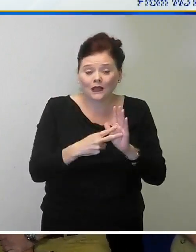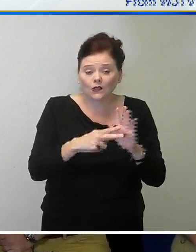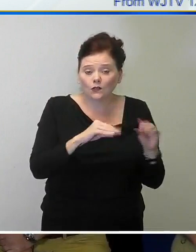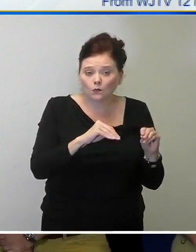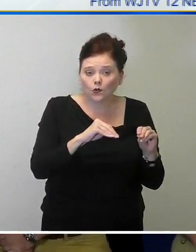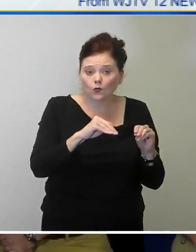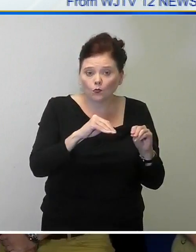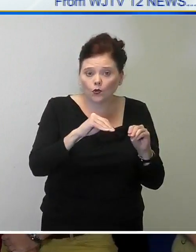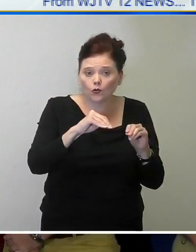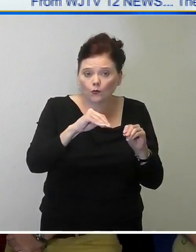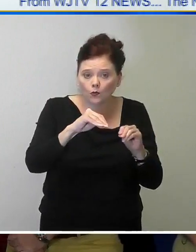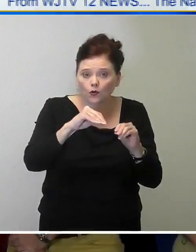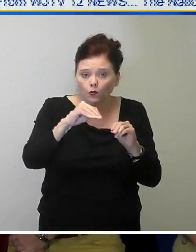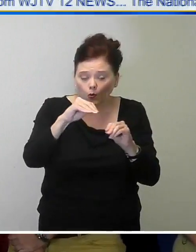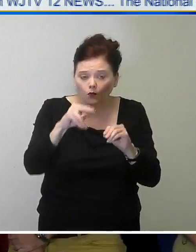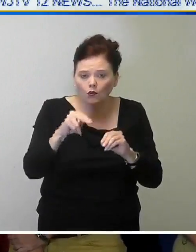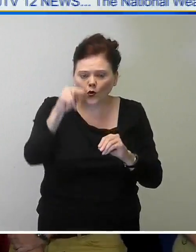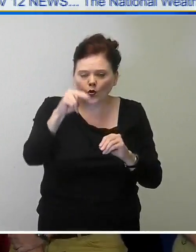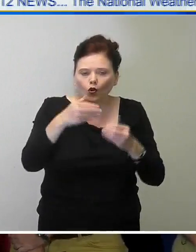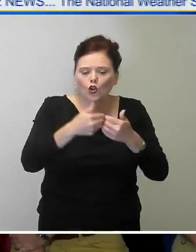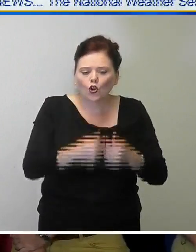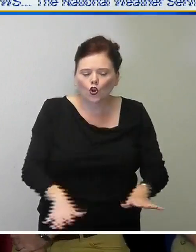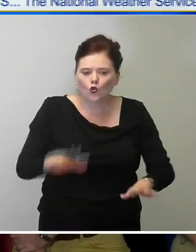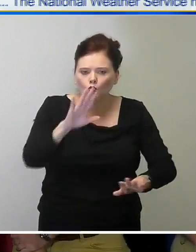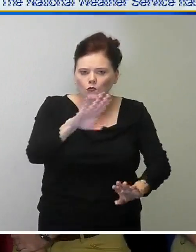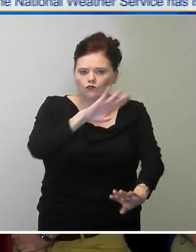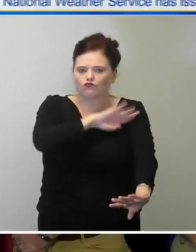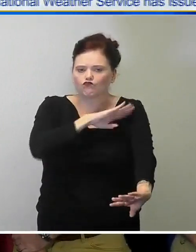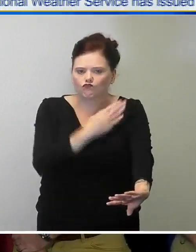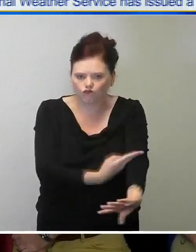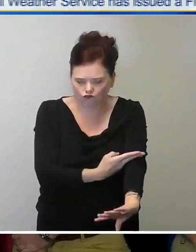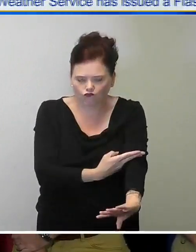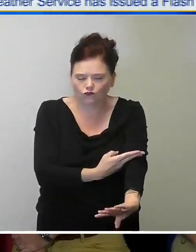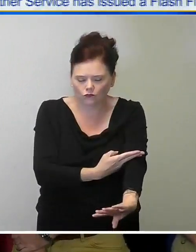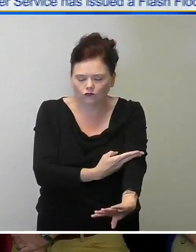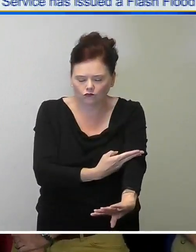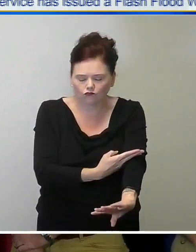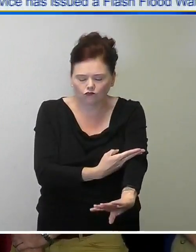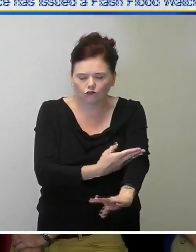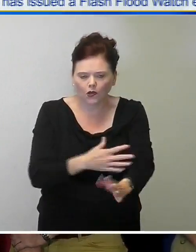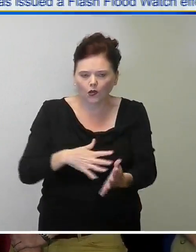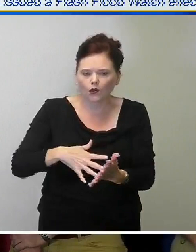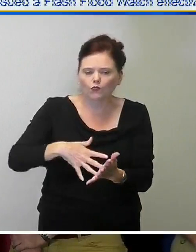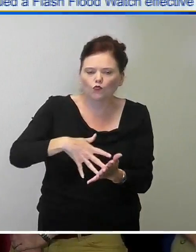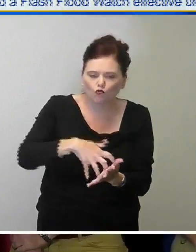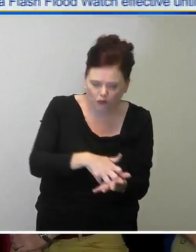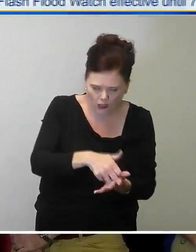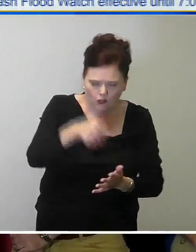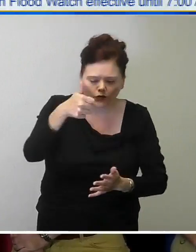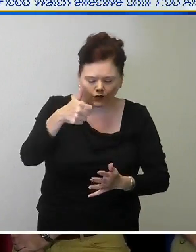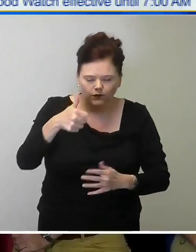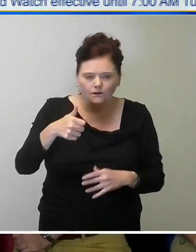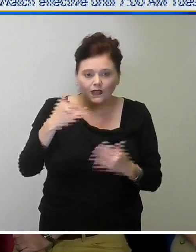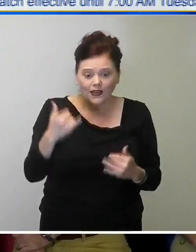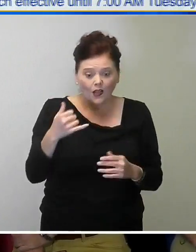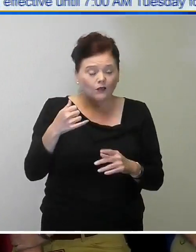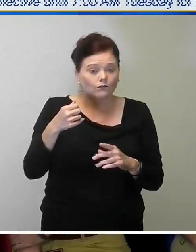SLOWED DOWN. BUT IT ALSO MEANT THAT AS IT WAS STRENGTH AS WELL.